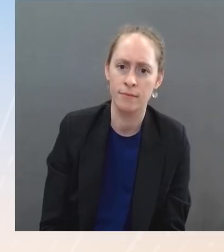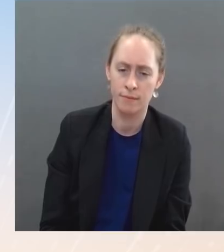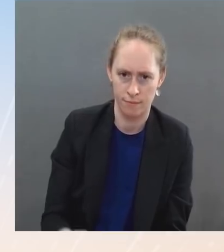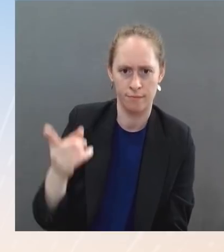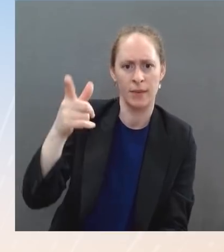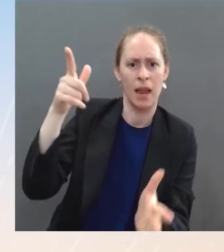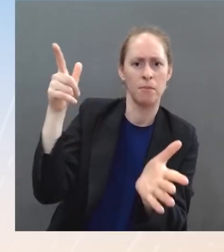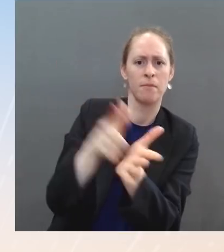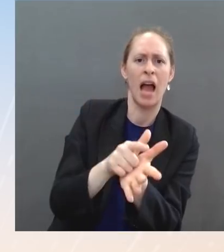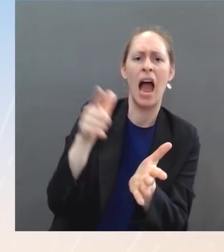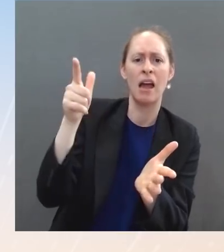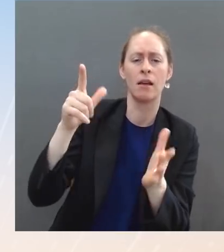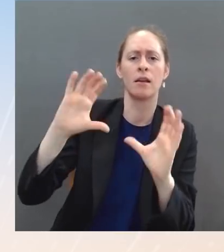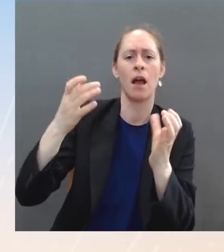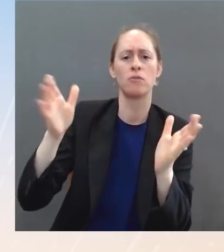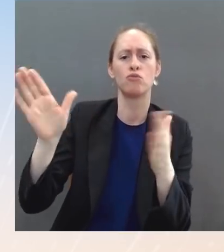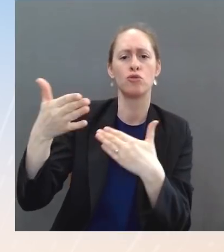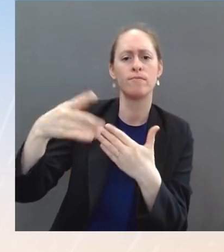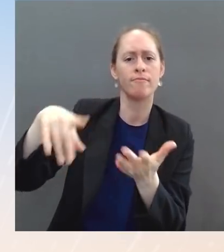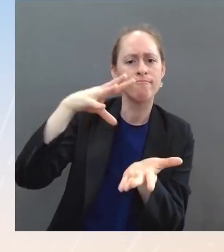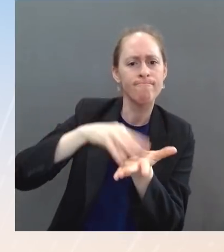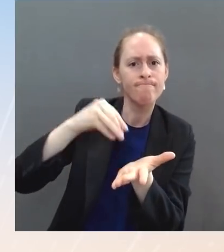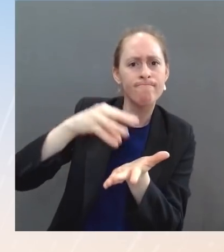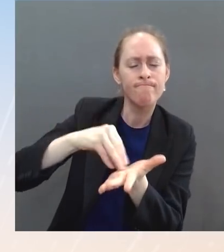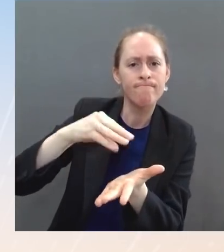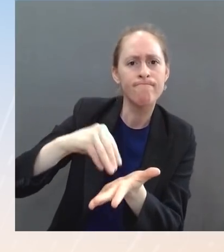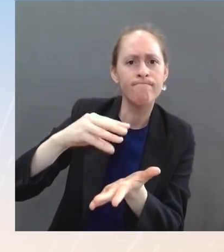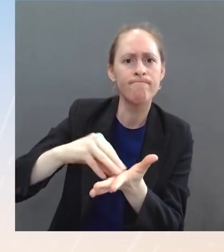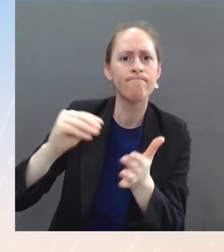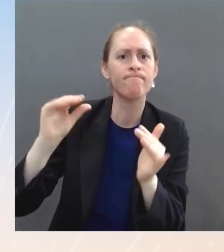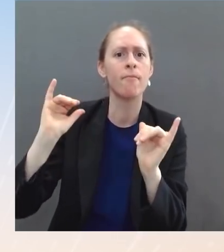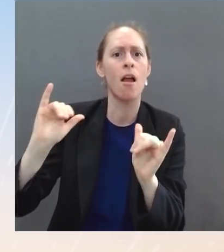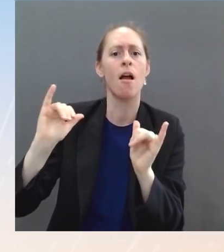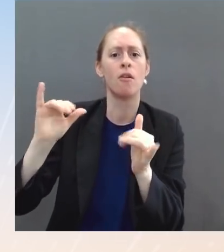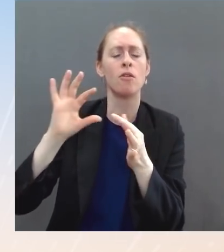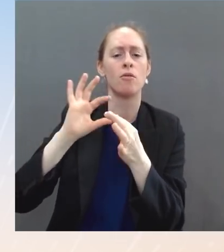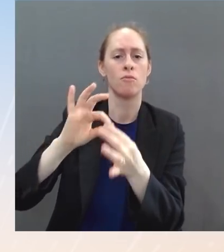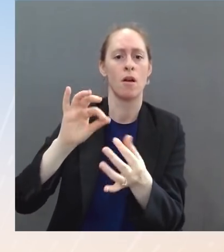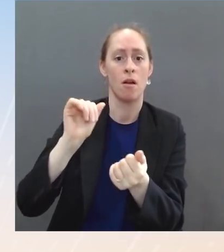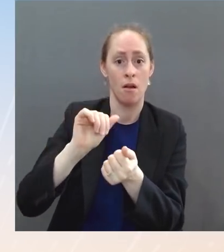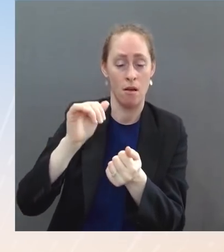in K through 3, does the White House support that kind of classroom instruction before kindergarten?